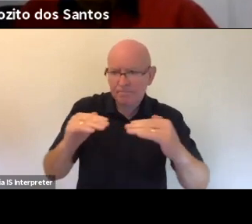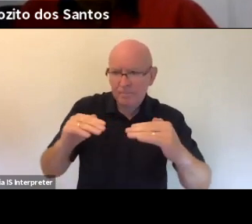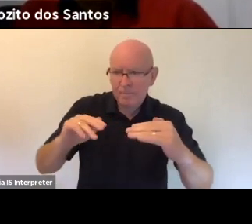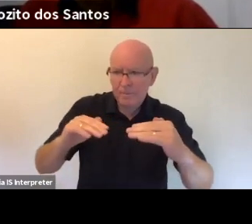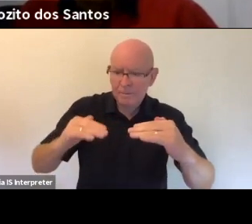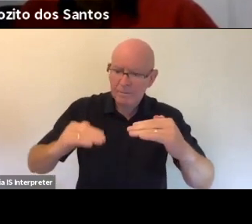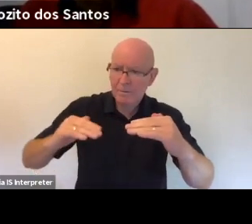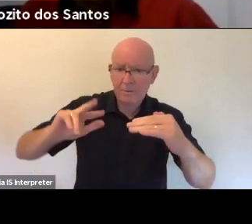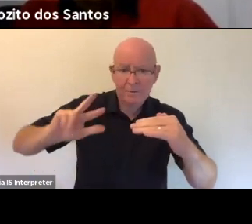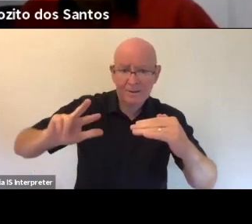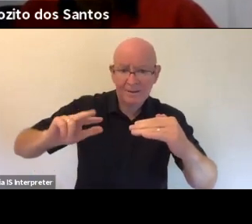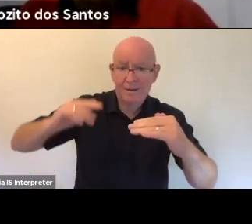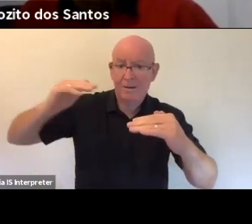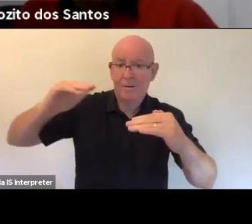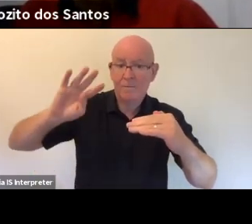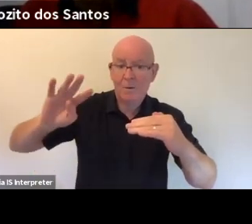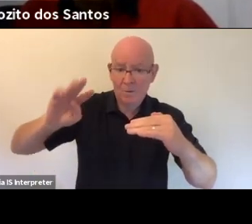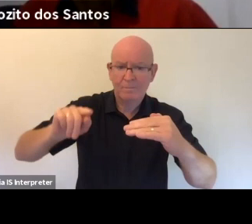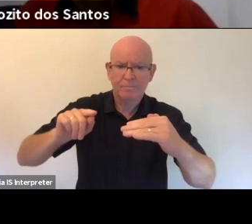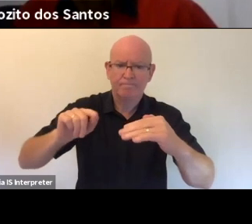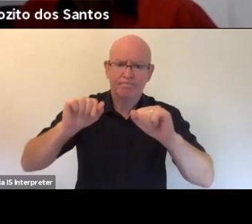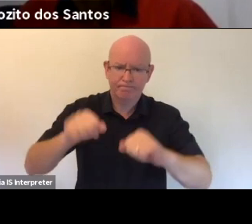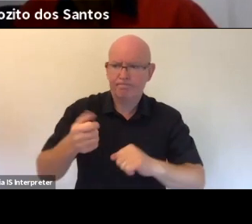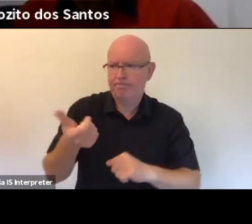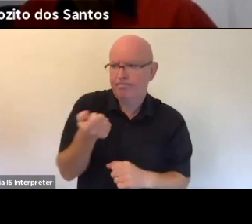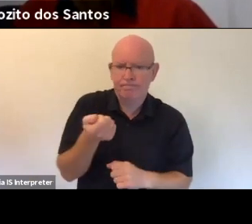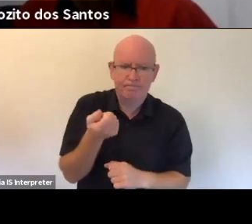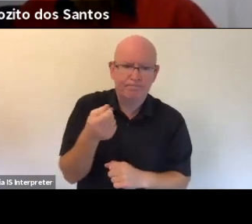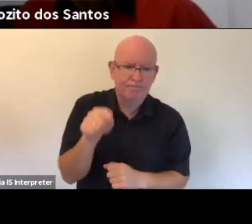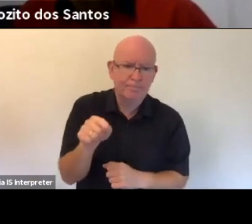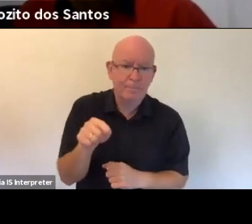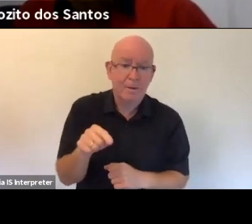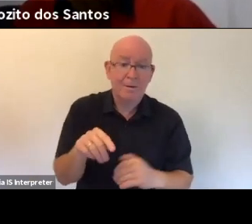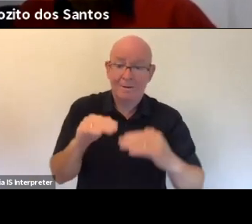Considerably, that’s higher than the persons with disability subsidies and also elderly’s.